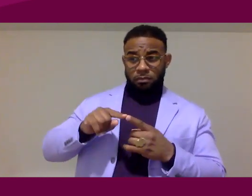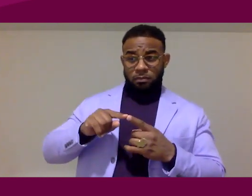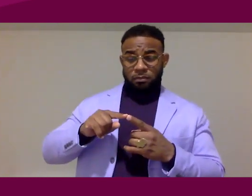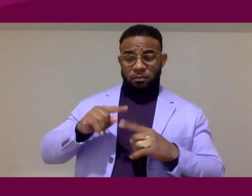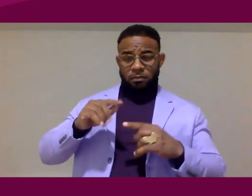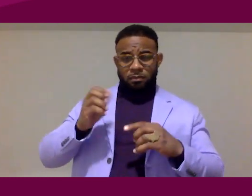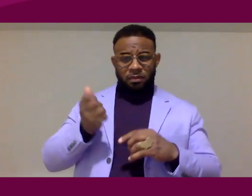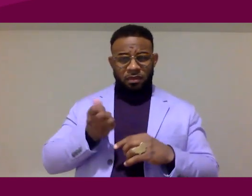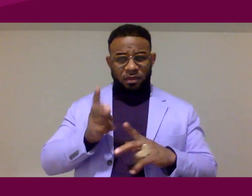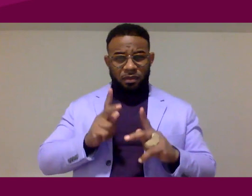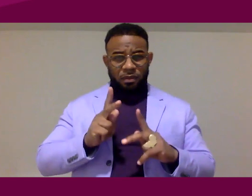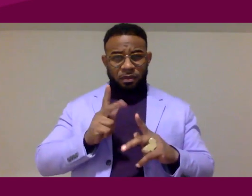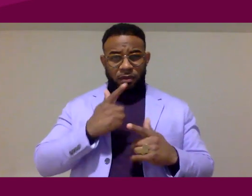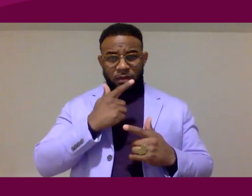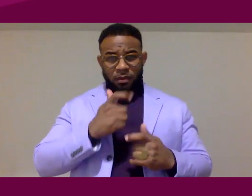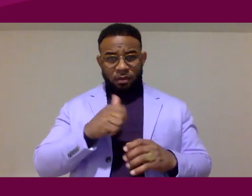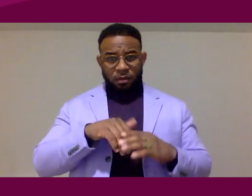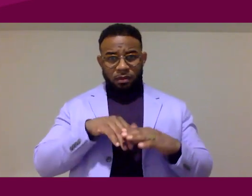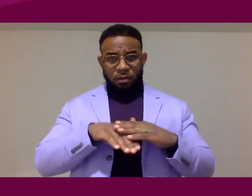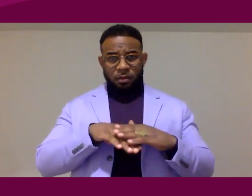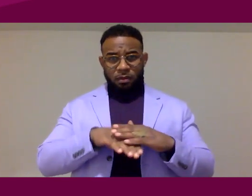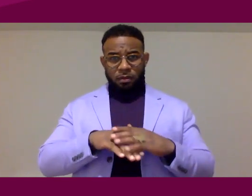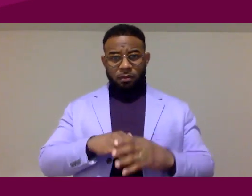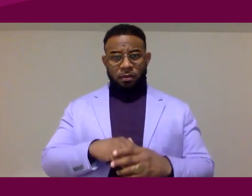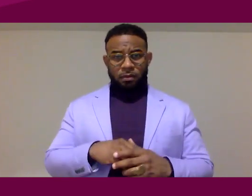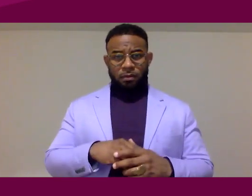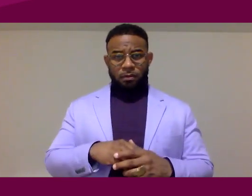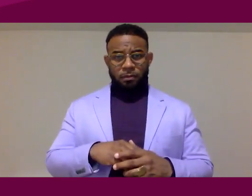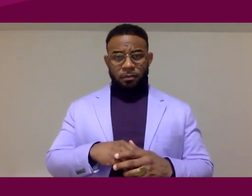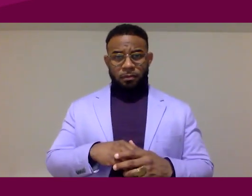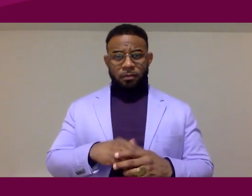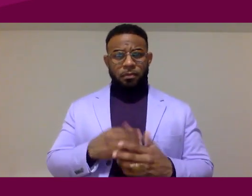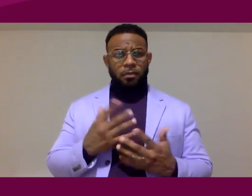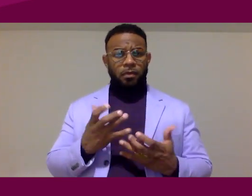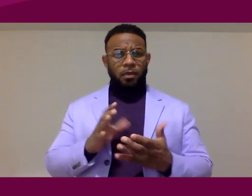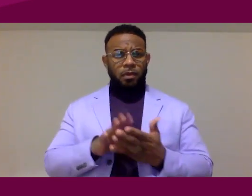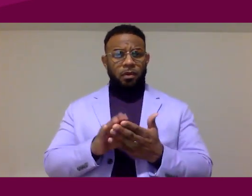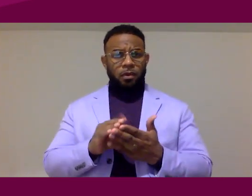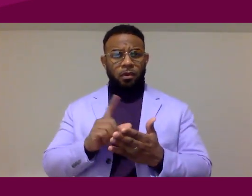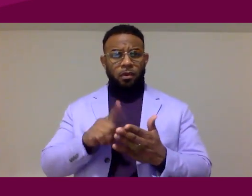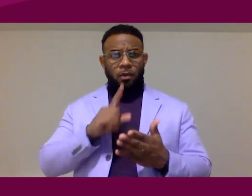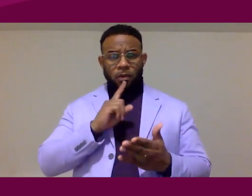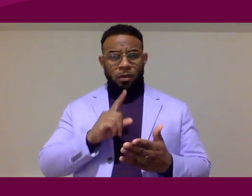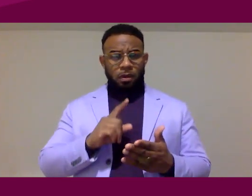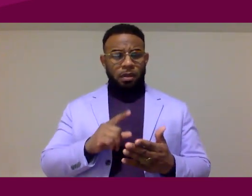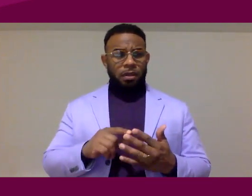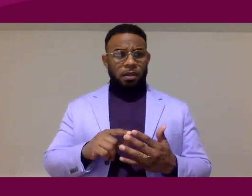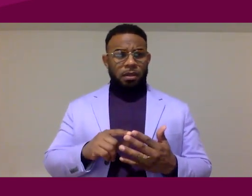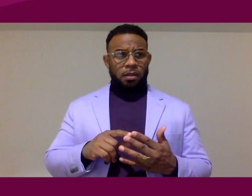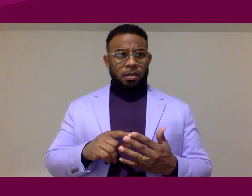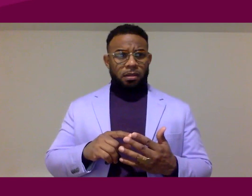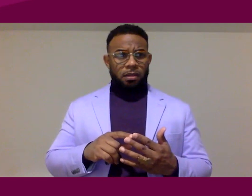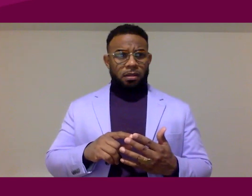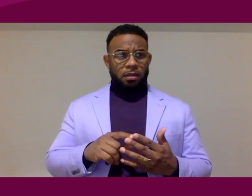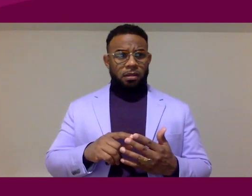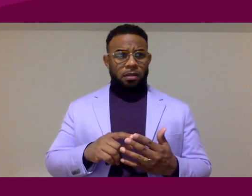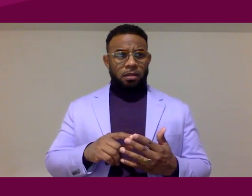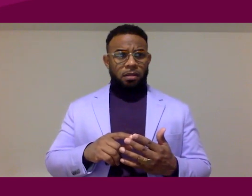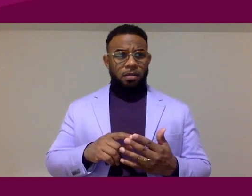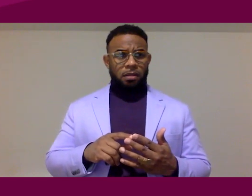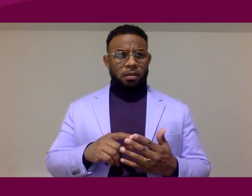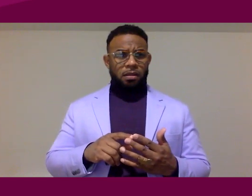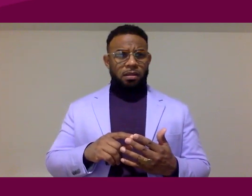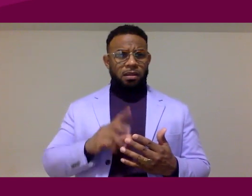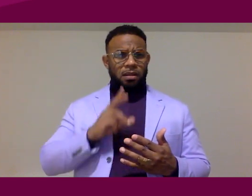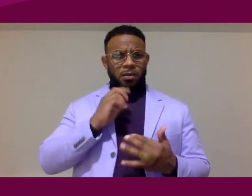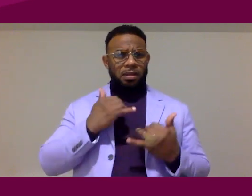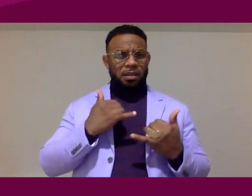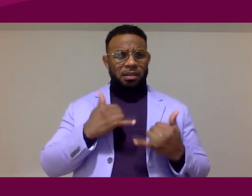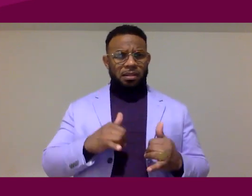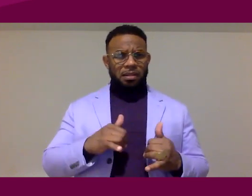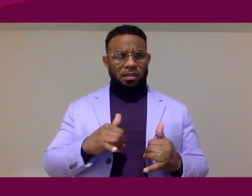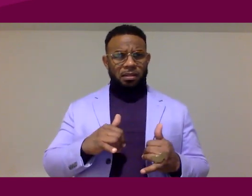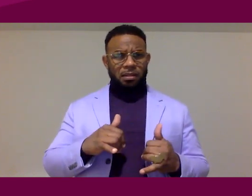few people were interested in accessibility and wanted to learn what it was, because there